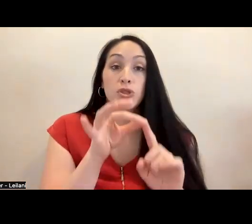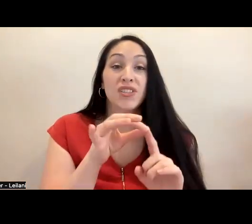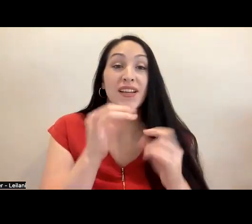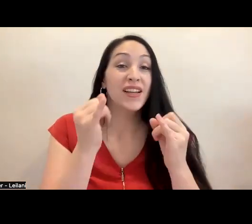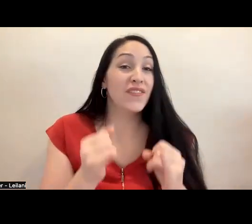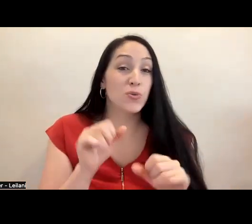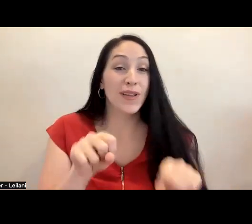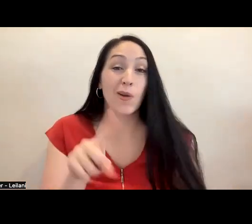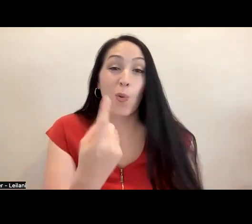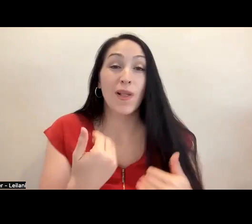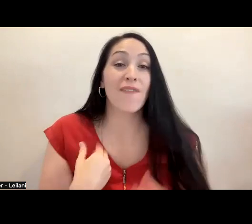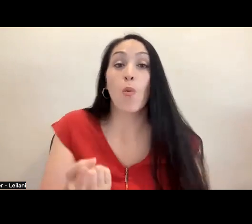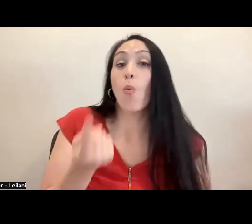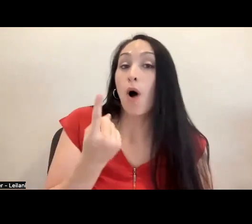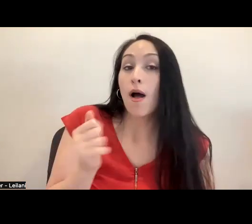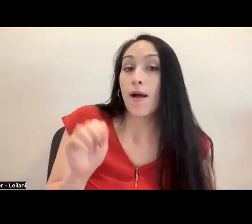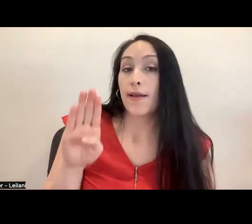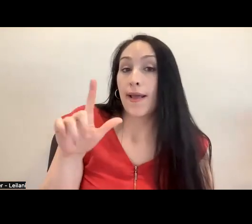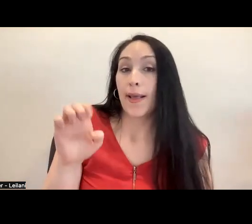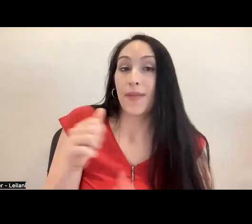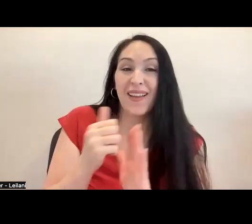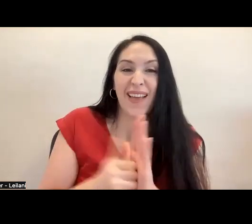in mind. 11:55:21 But anybody just about anybody can